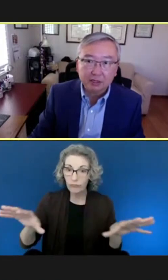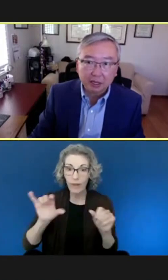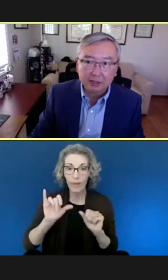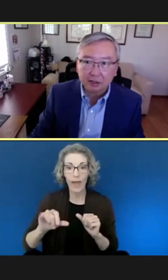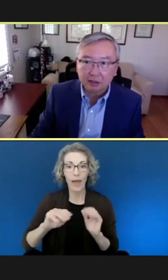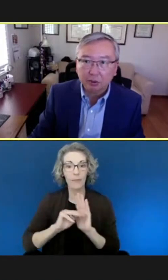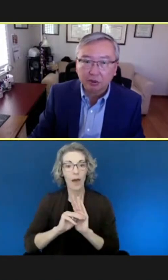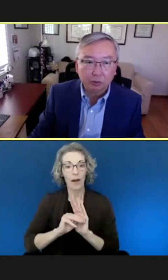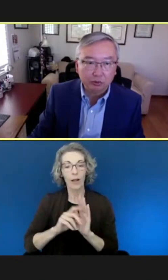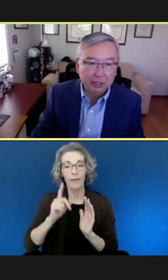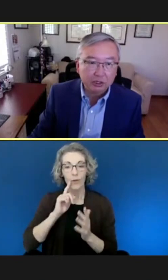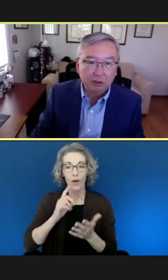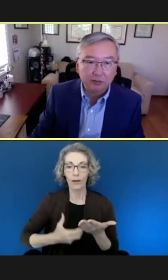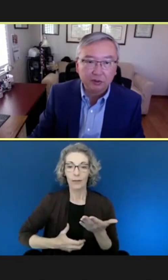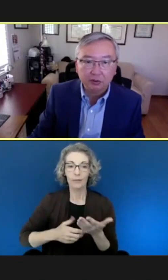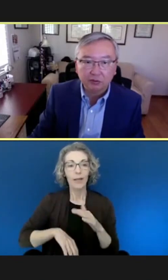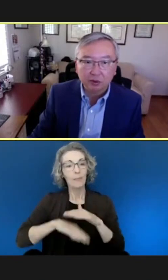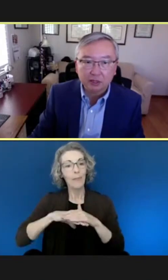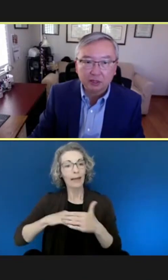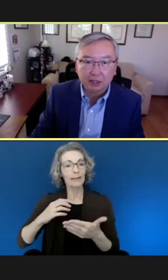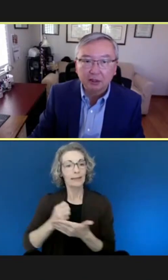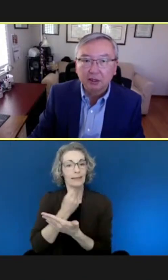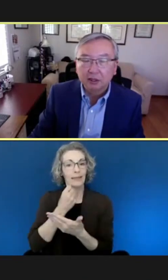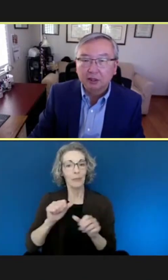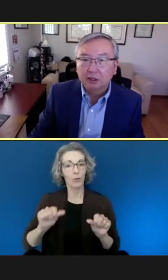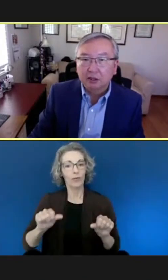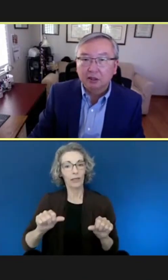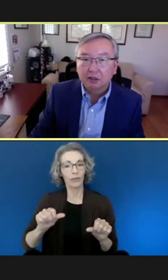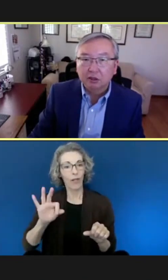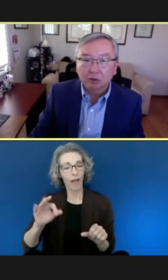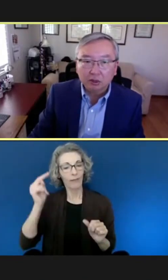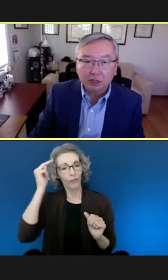maximizing the potential of neurodiversity,